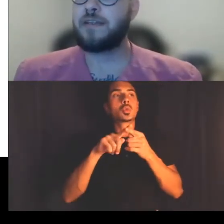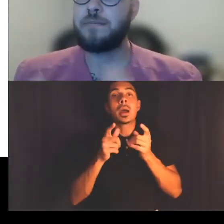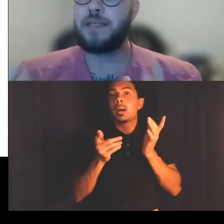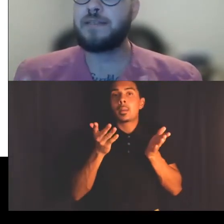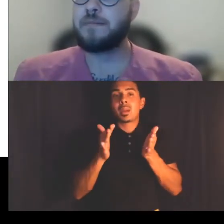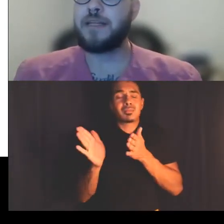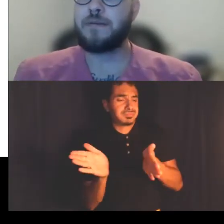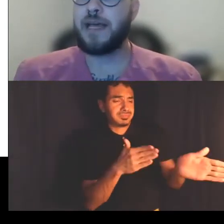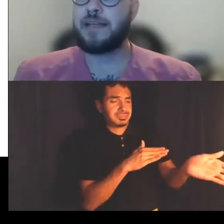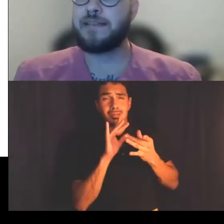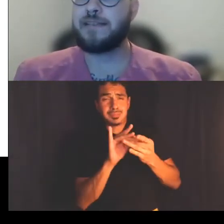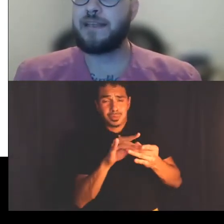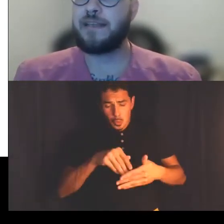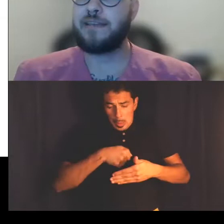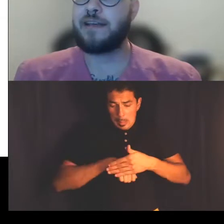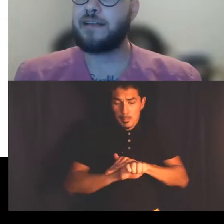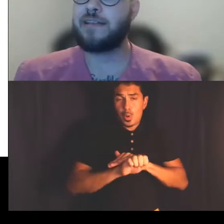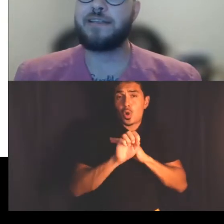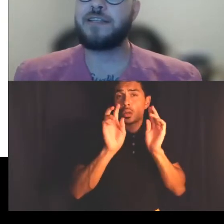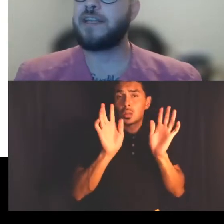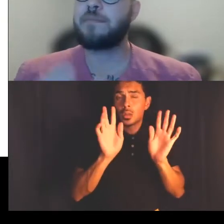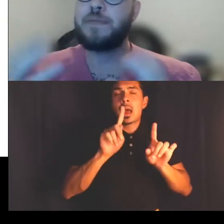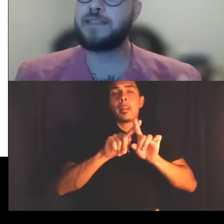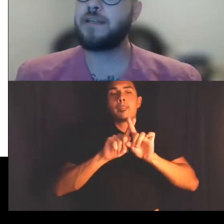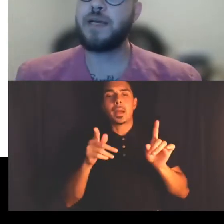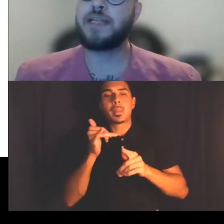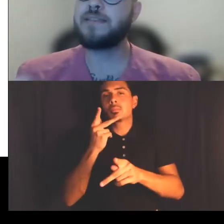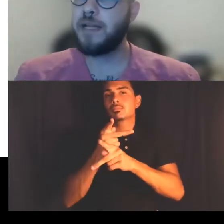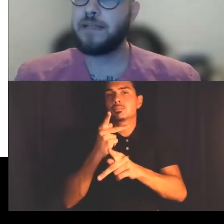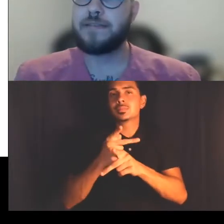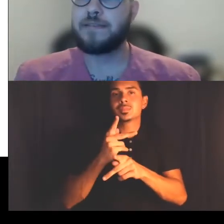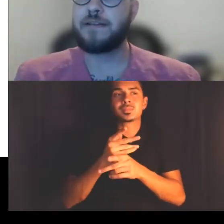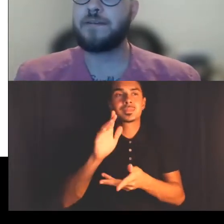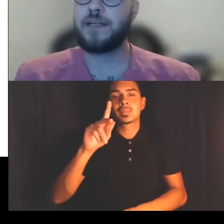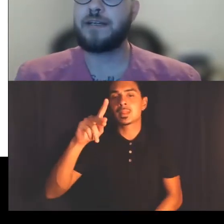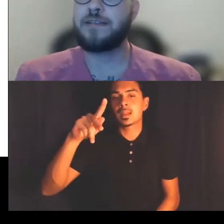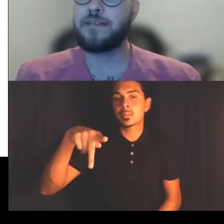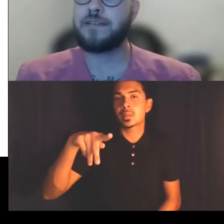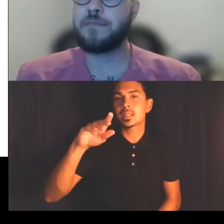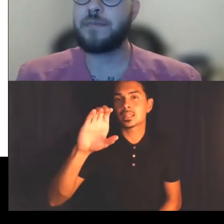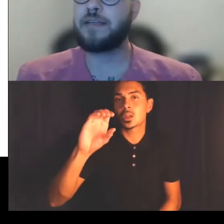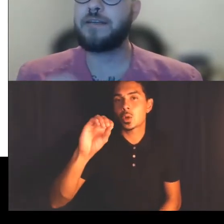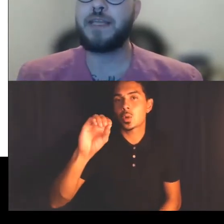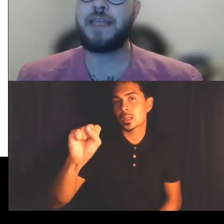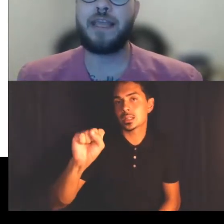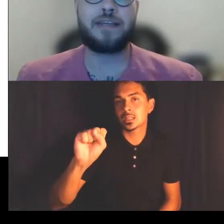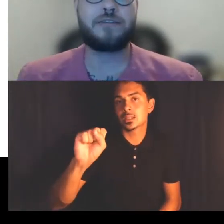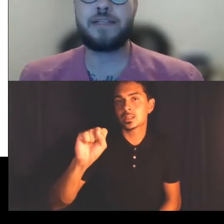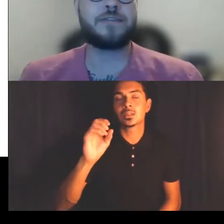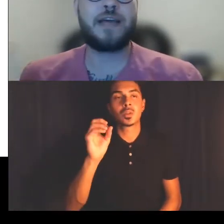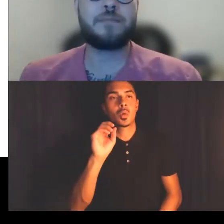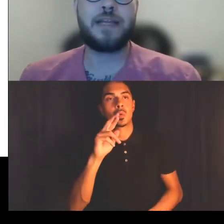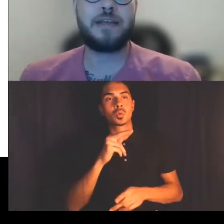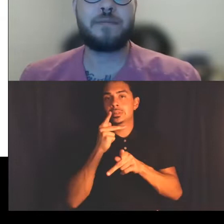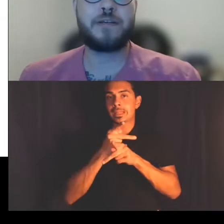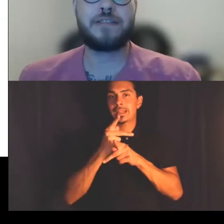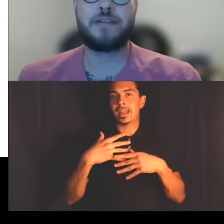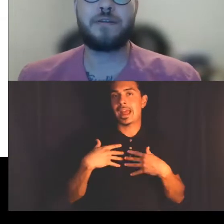It could be somebody who has a condition like PCOS, polycystic ovarian syndrome. It could be a trans or nonbinary person